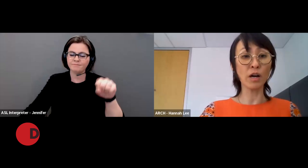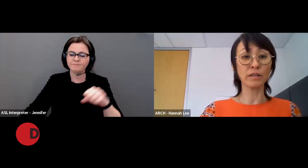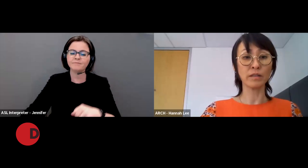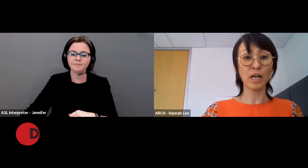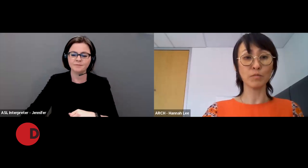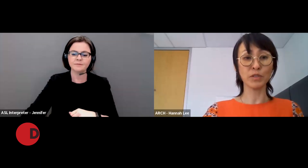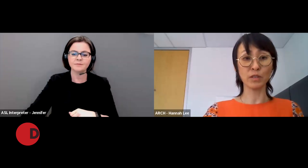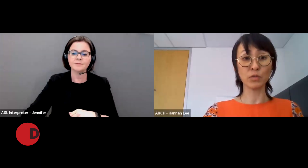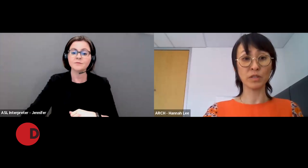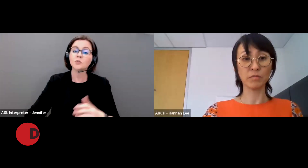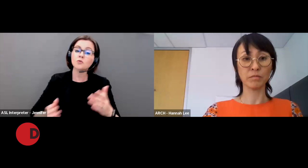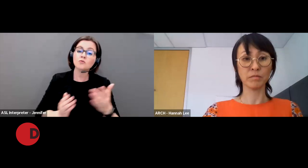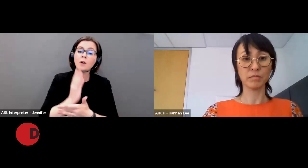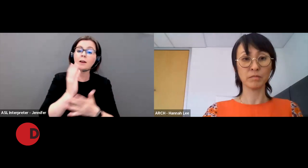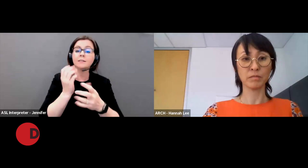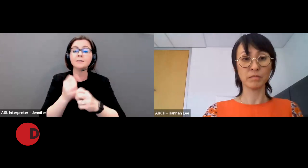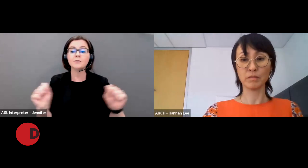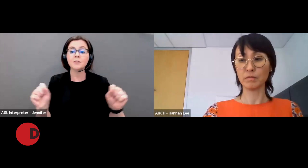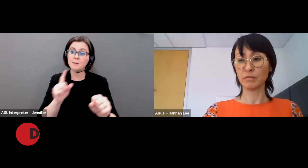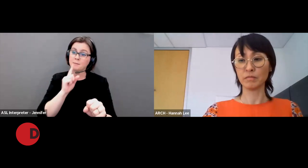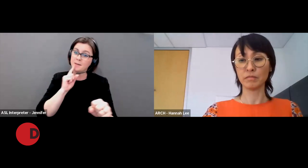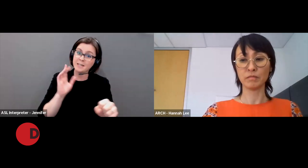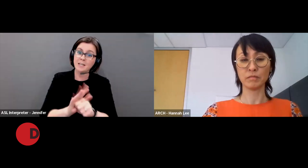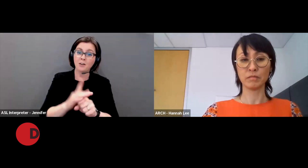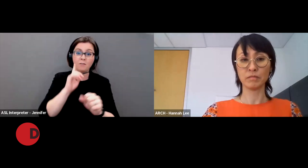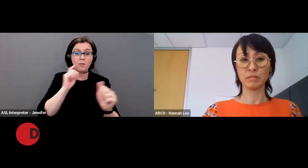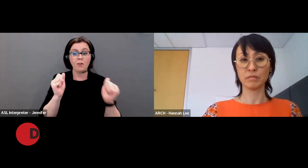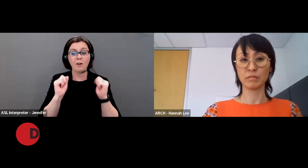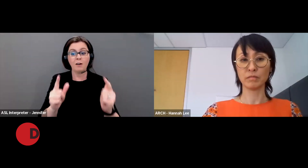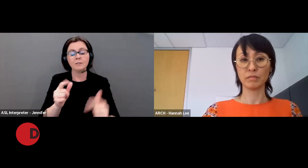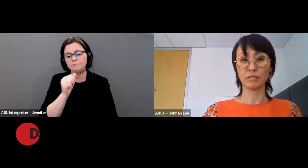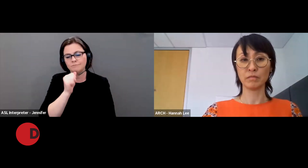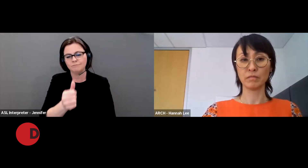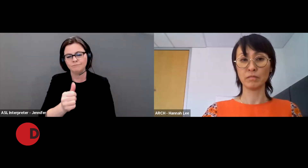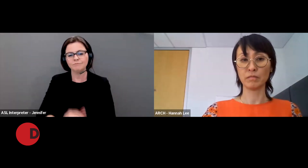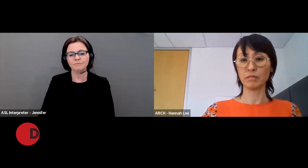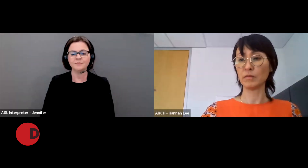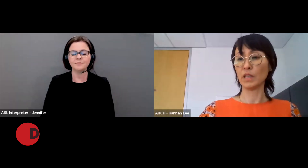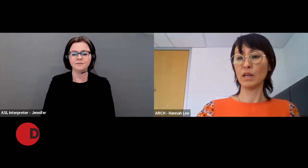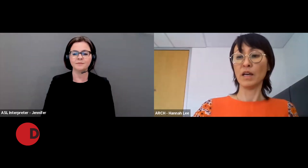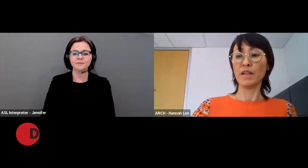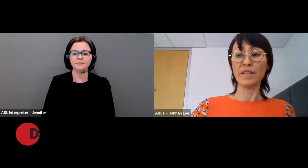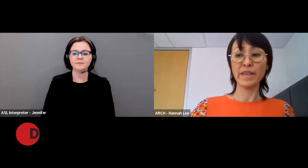Yes – the rights and freedoms in the Charter are not absolute.